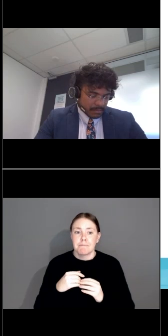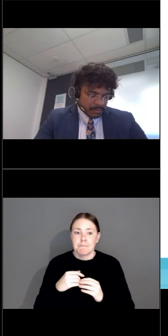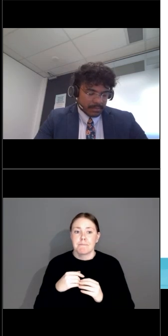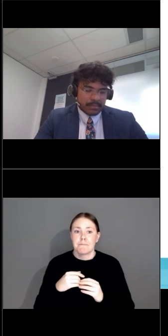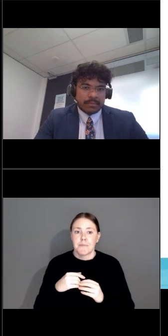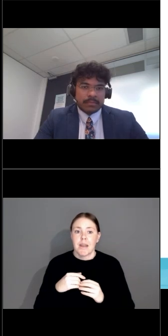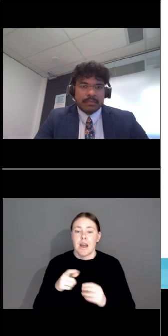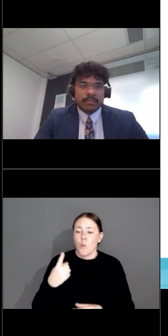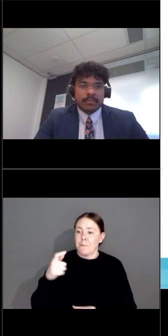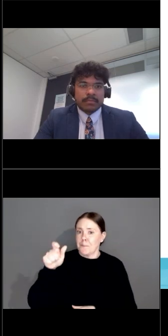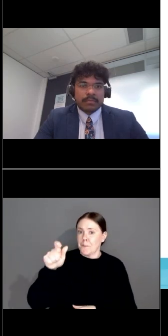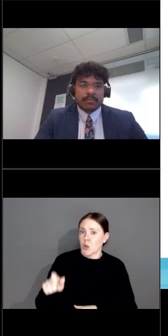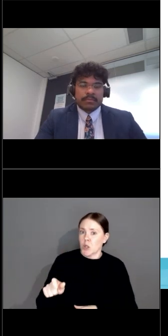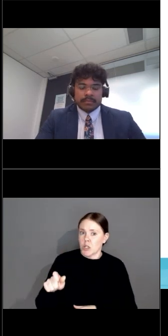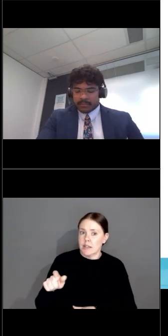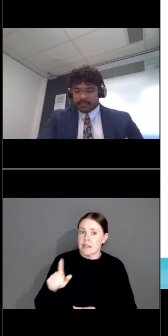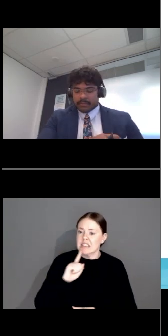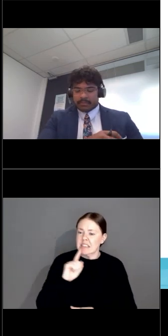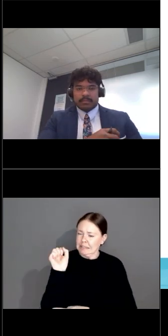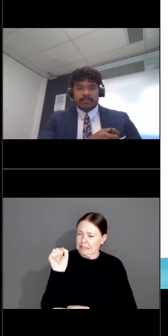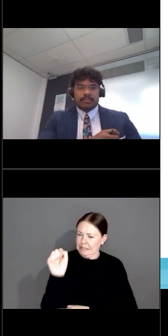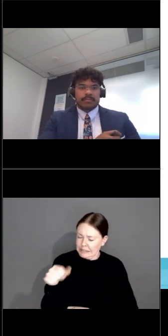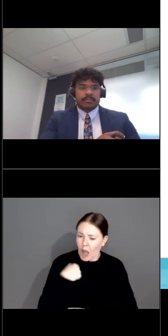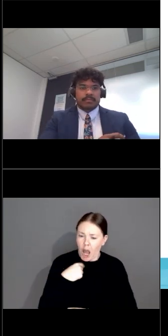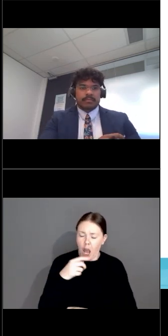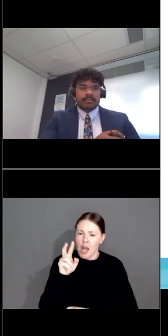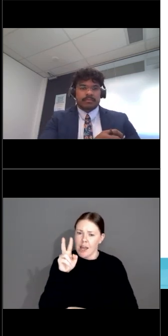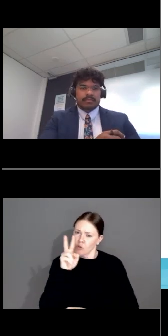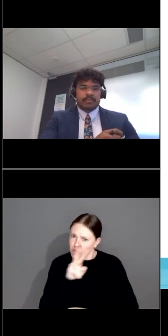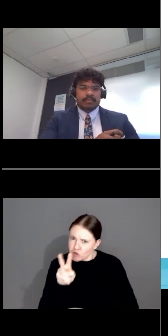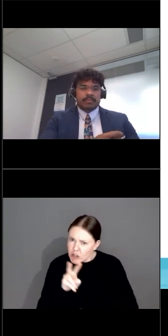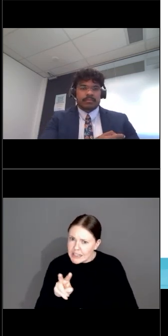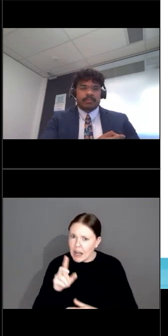said yes I've read about it I've looked at the website I've seen everything I've done and I've